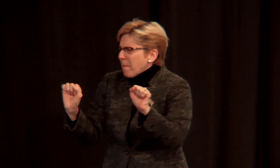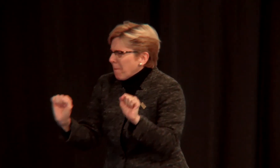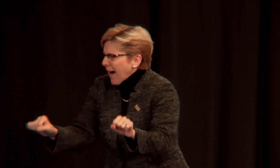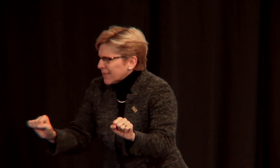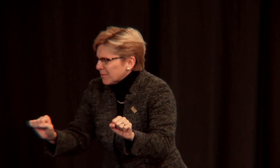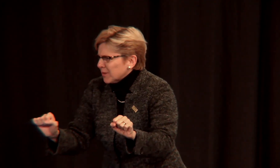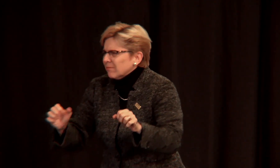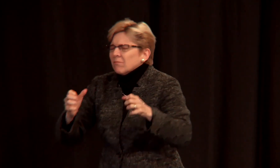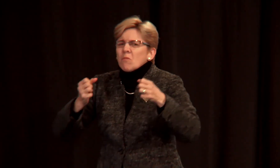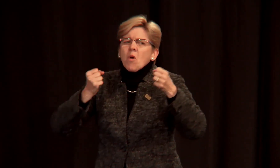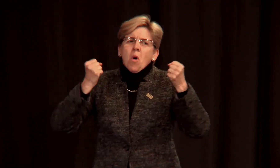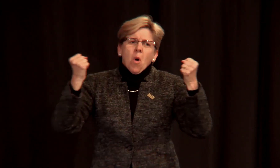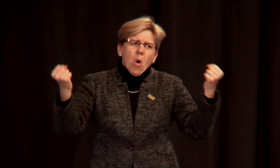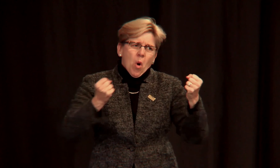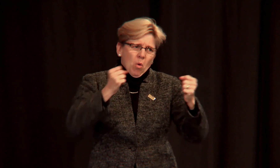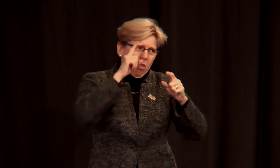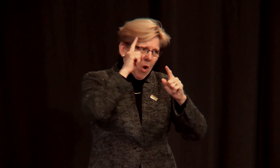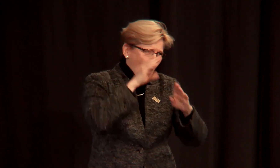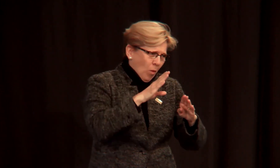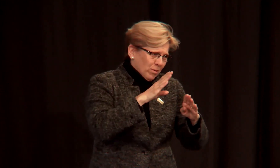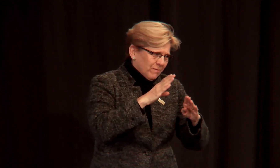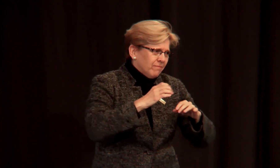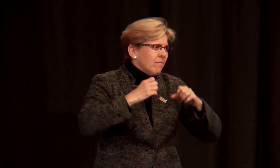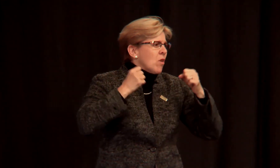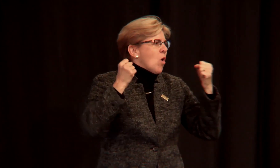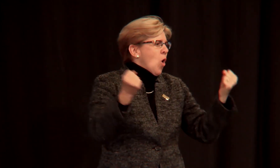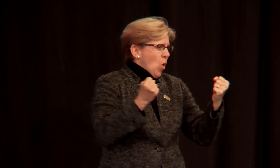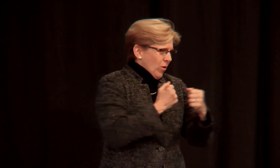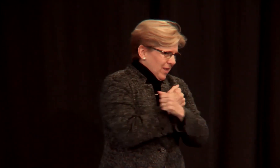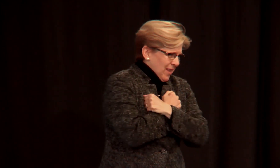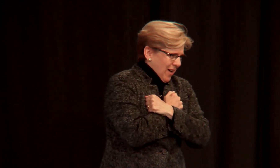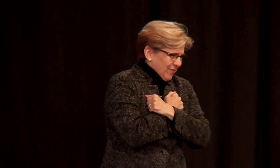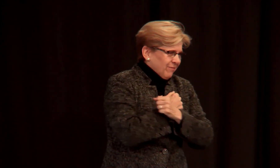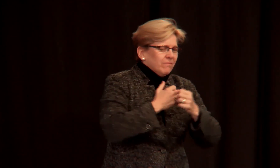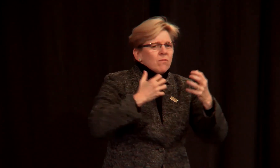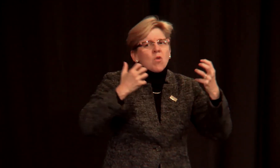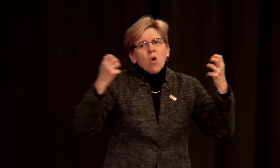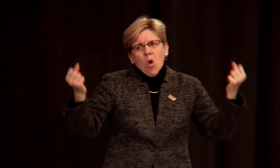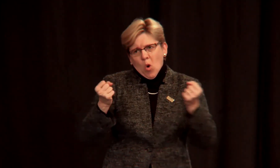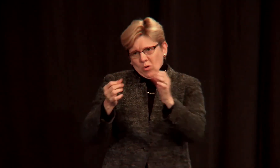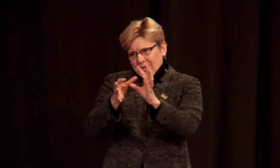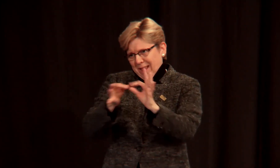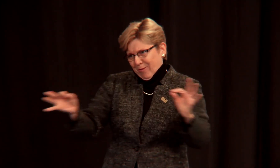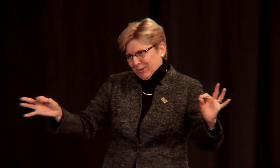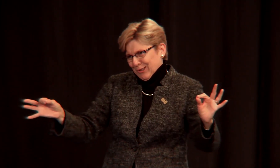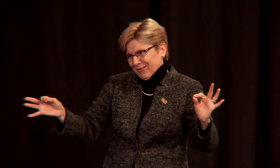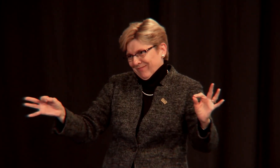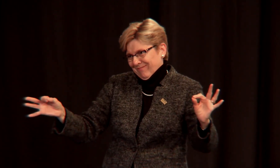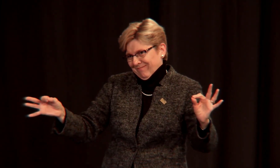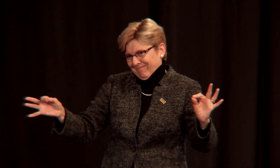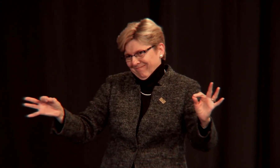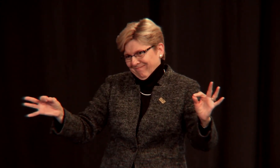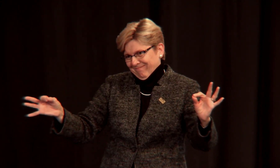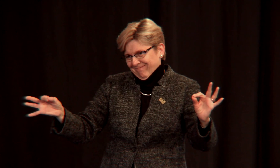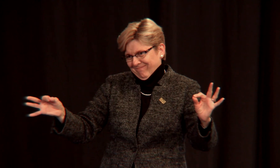It's possible to keep holding out the hope, holding out the love, and holding out for language.